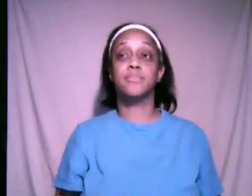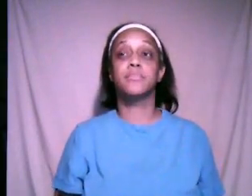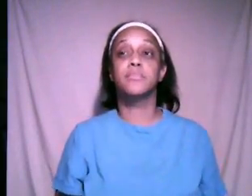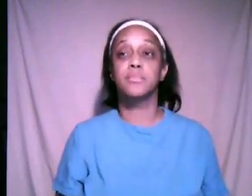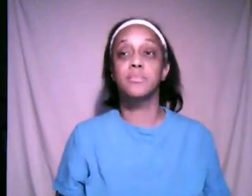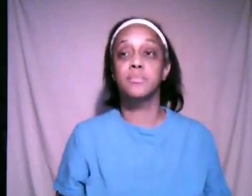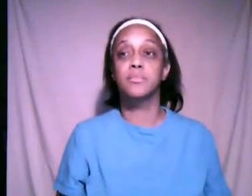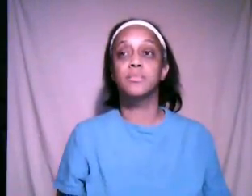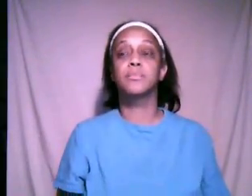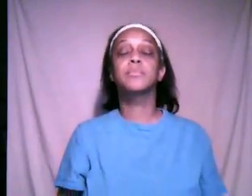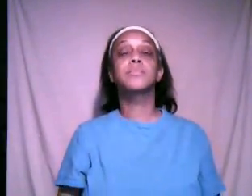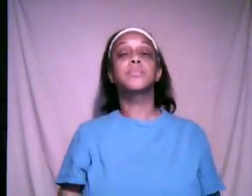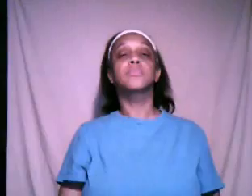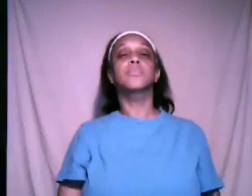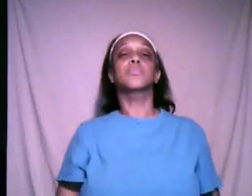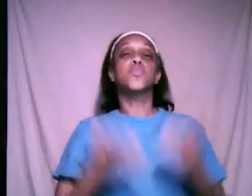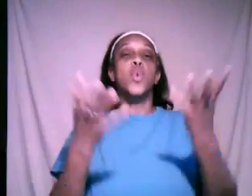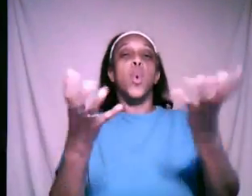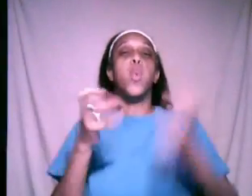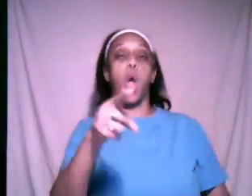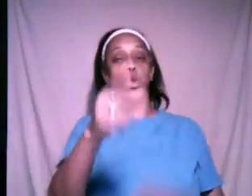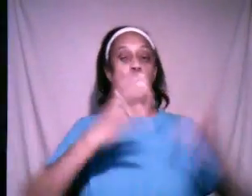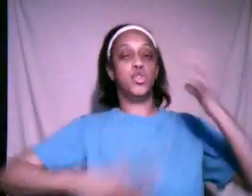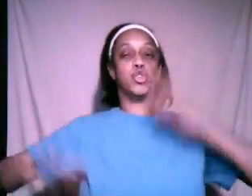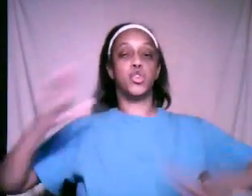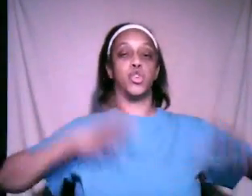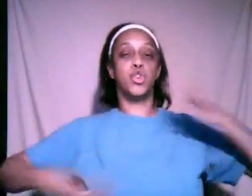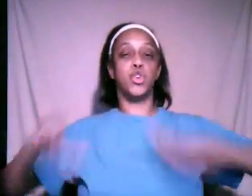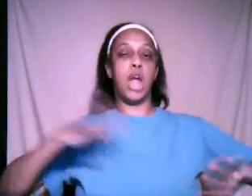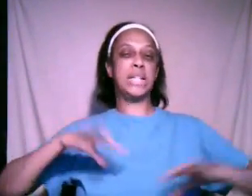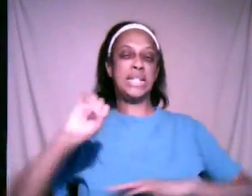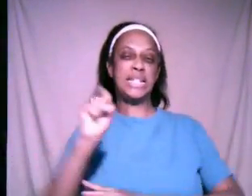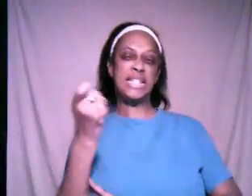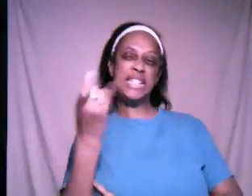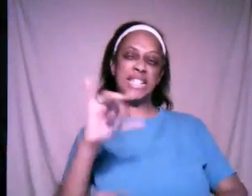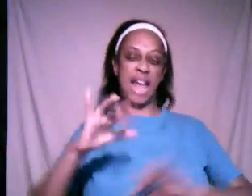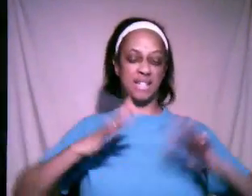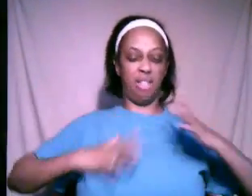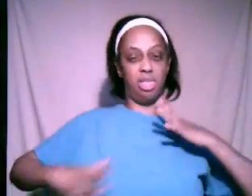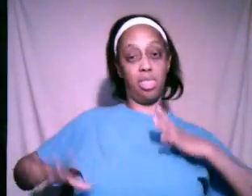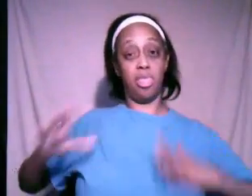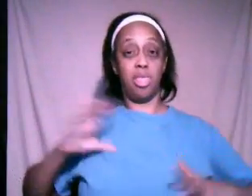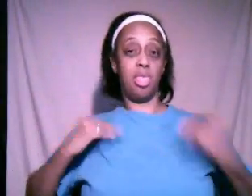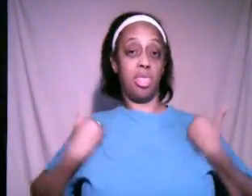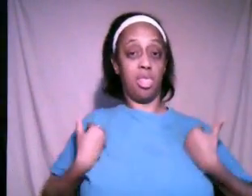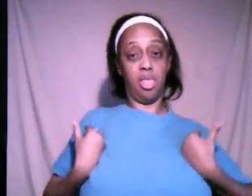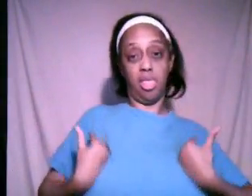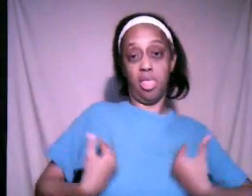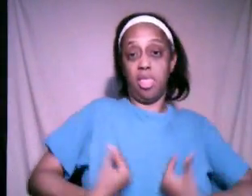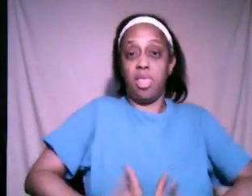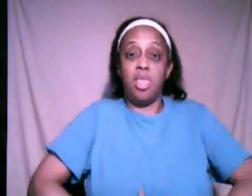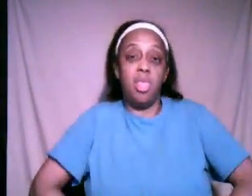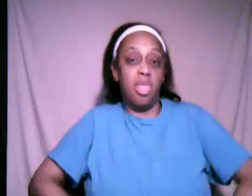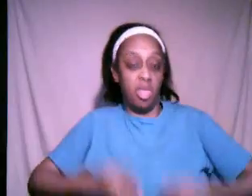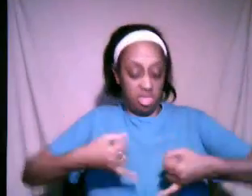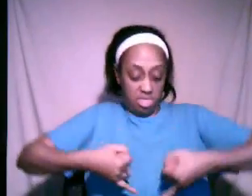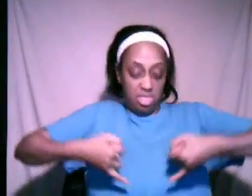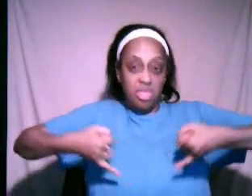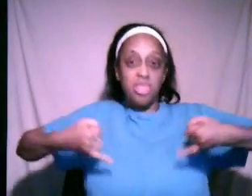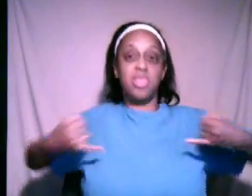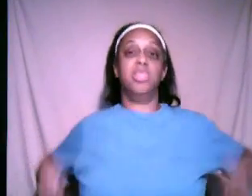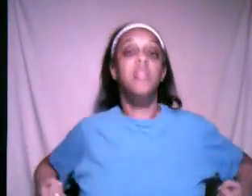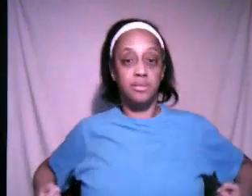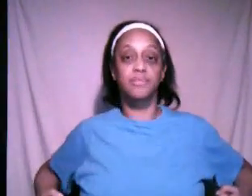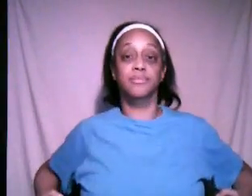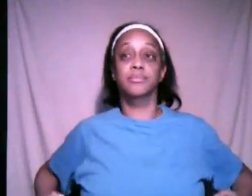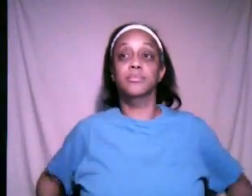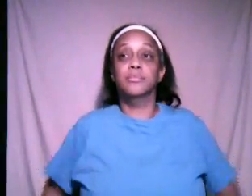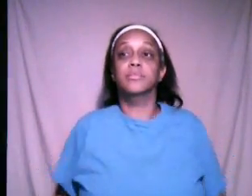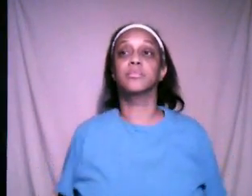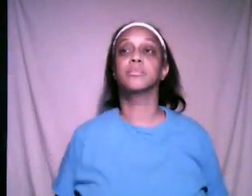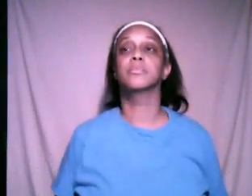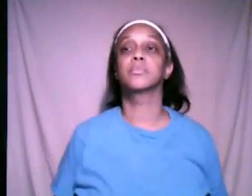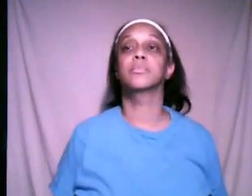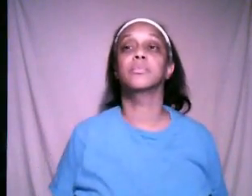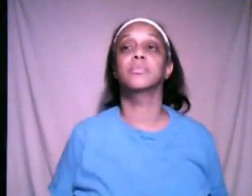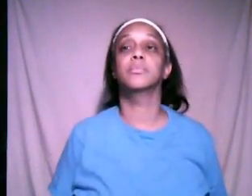* Wants you to dress in a sexual way.